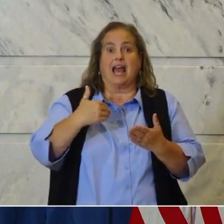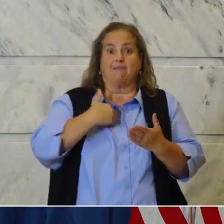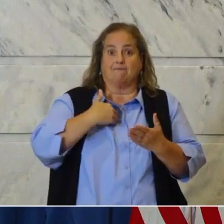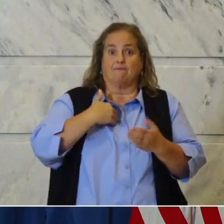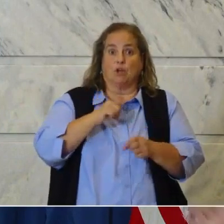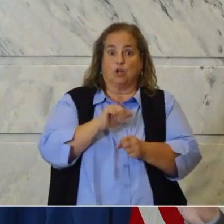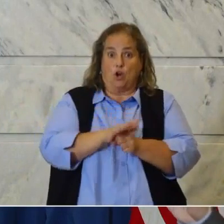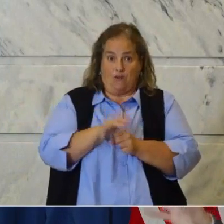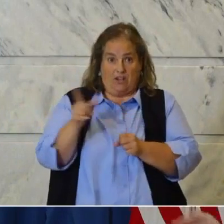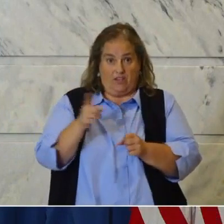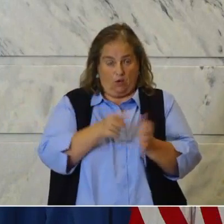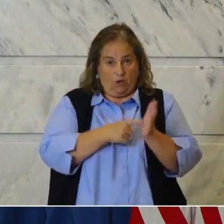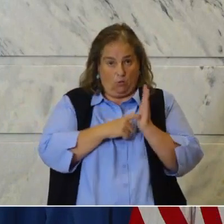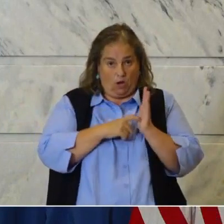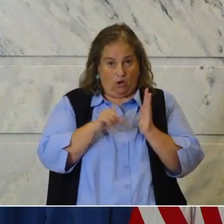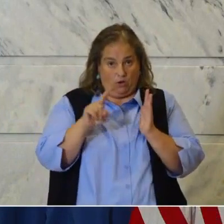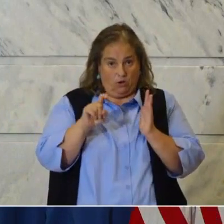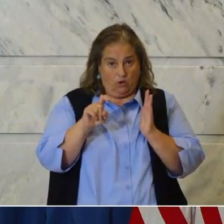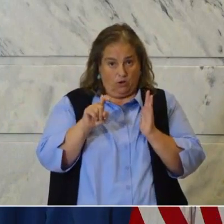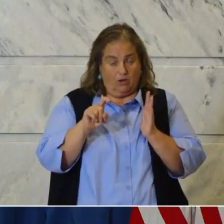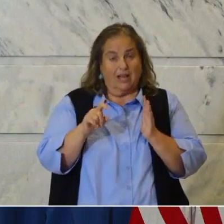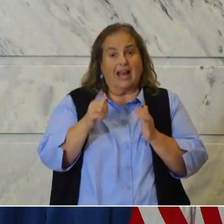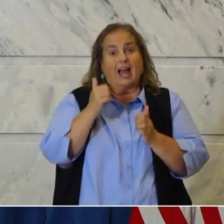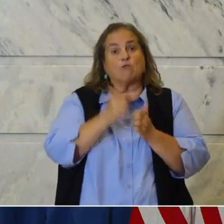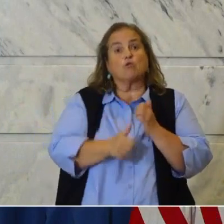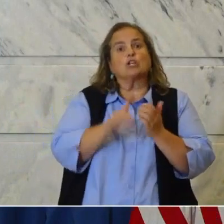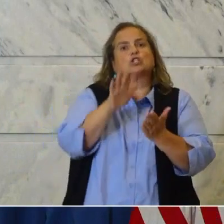So the question is some clarification. Every schools required to report to the